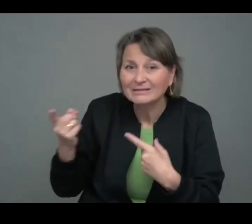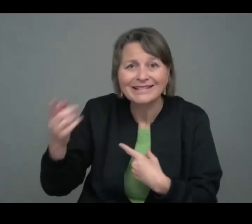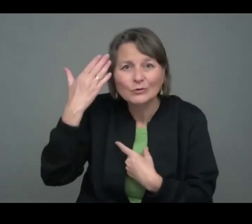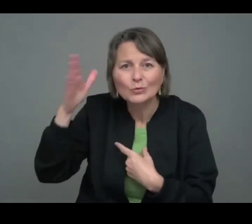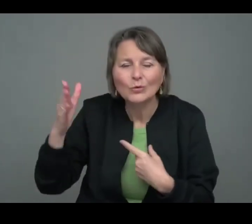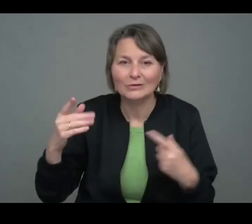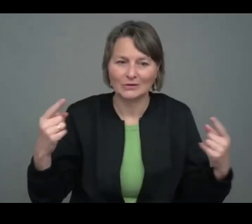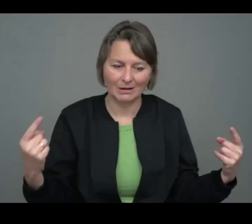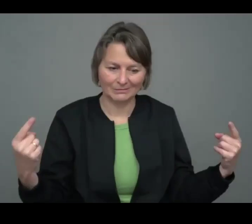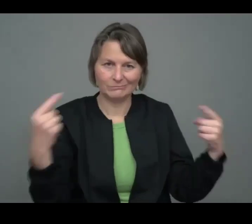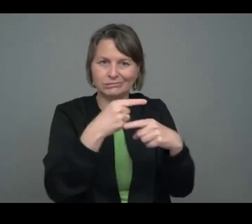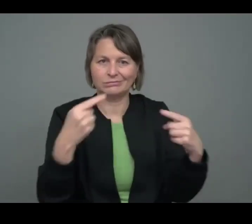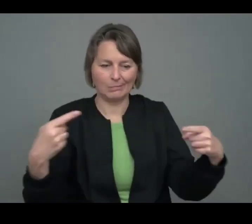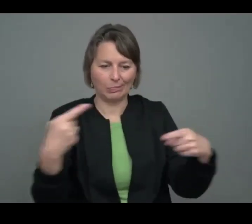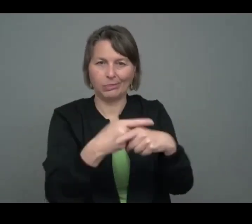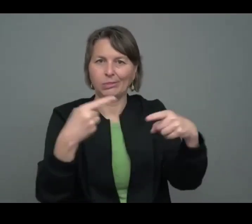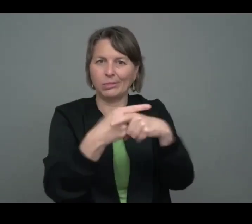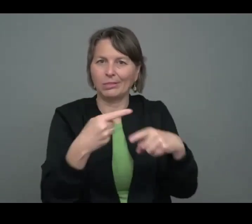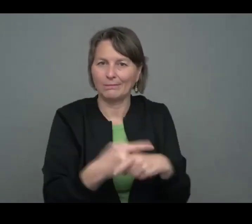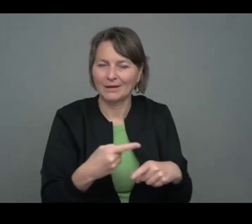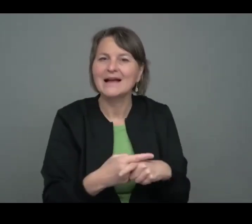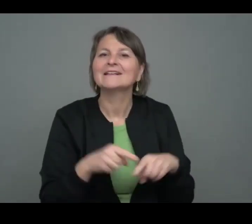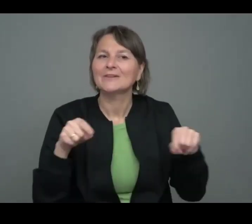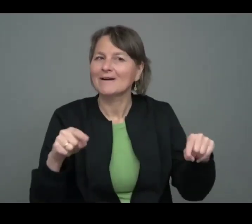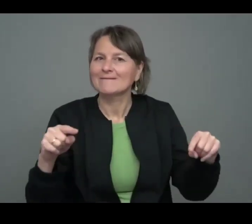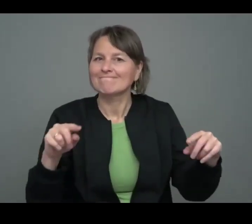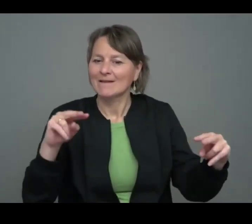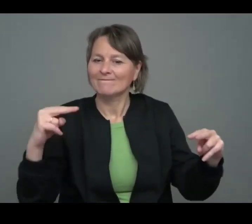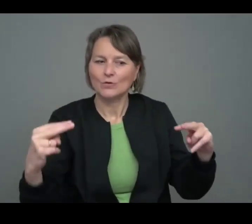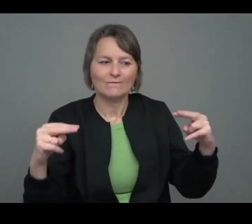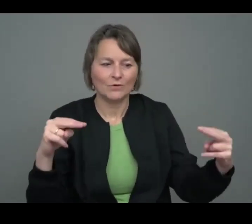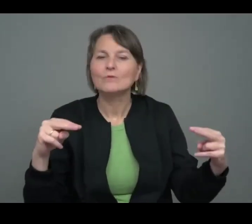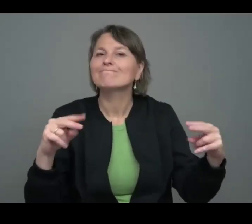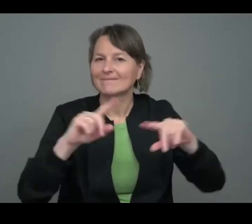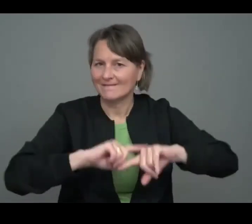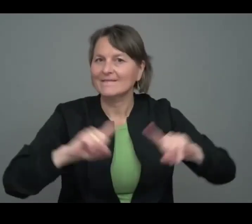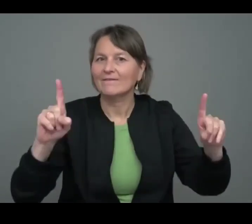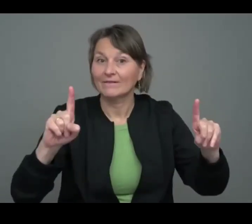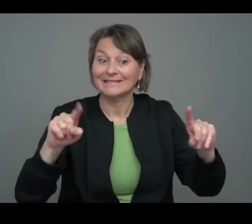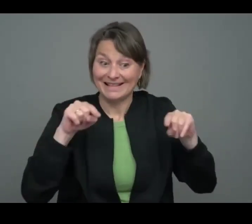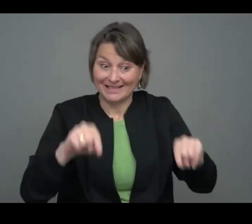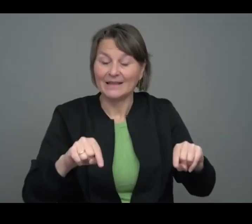as in what is the process involved in interpreting. And interpreters, at many times, didn't know